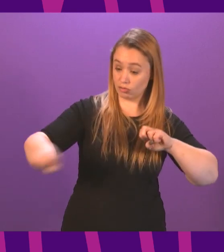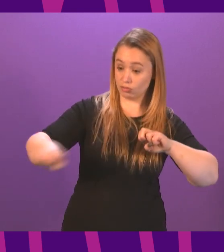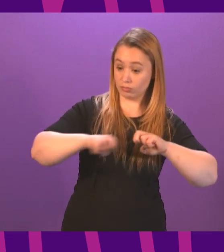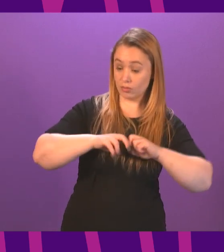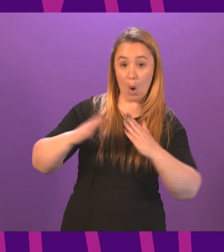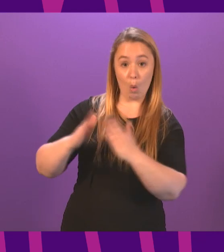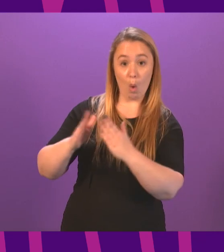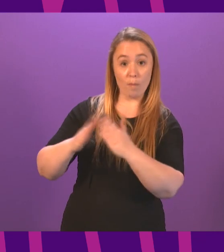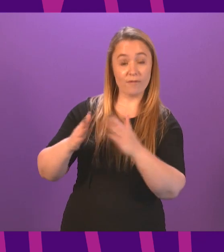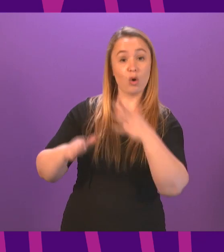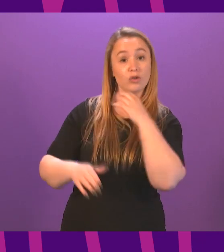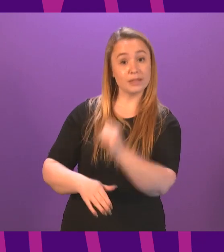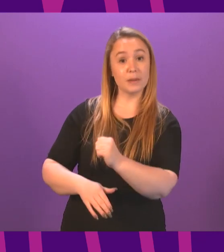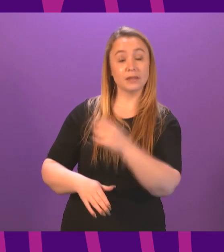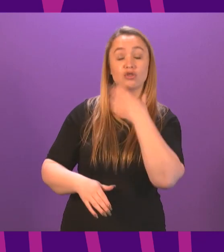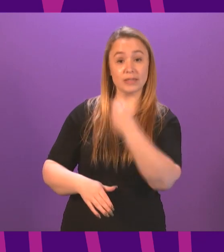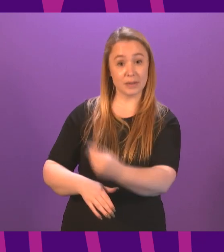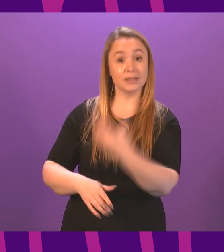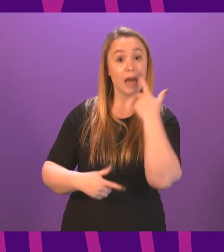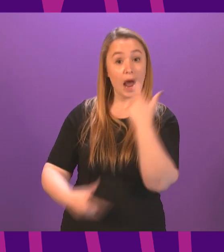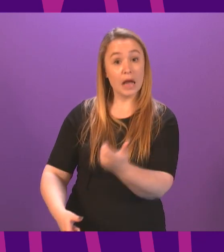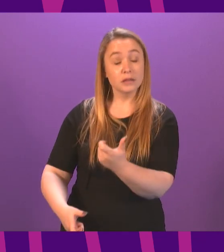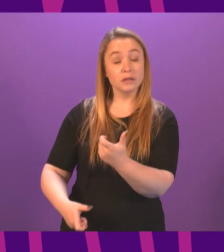plans, which include testing, to ensure that that process is as safe as possible and that